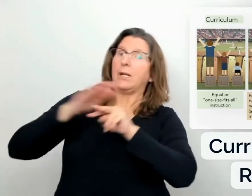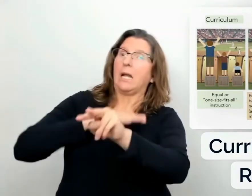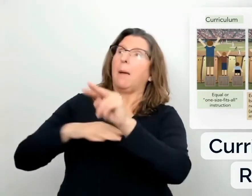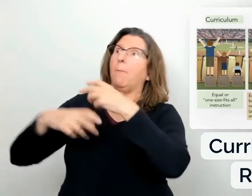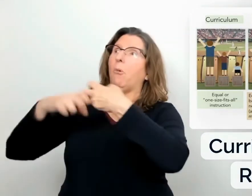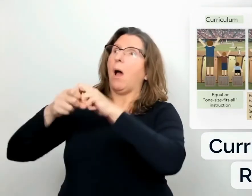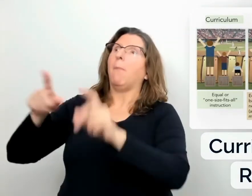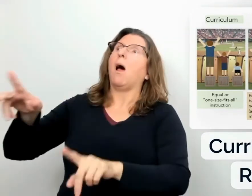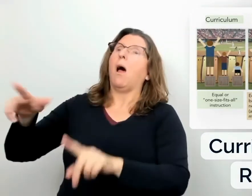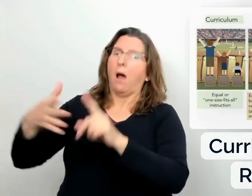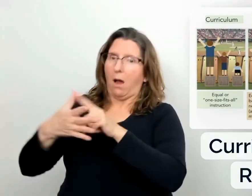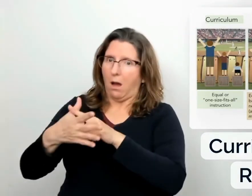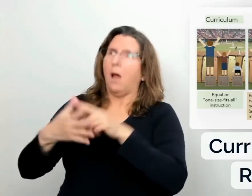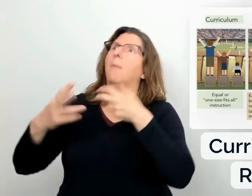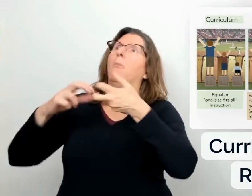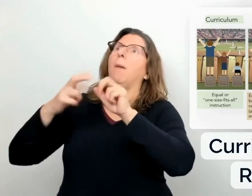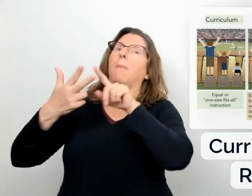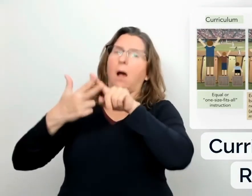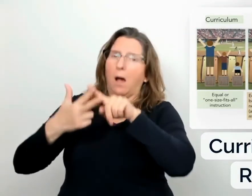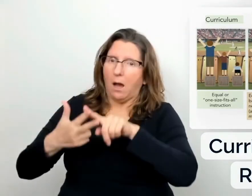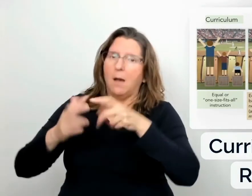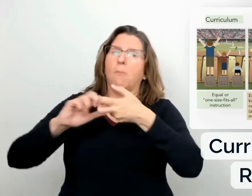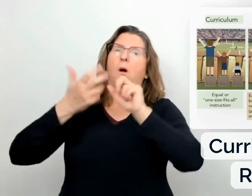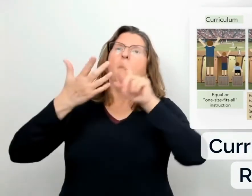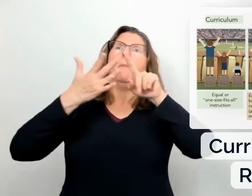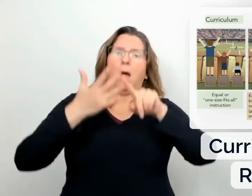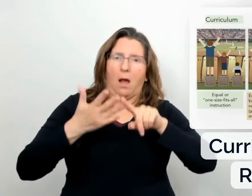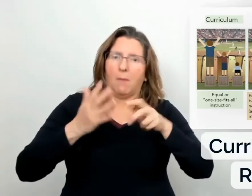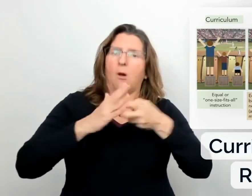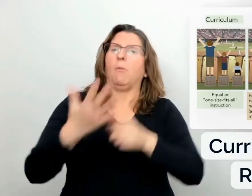You are able to predict the barriers to student learning needs